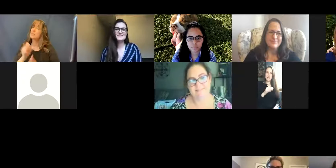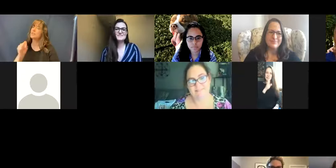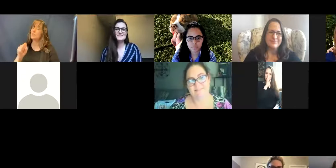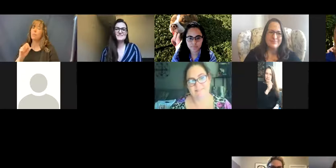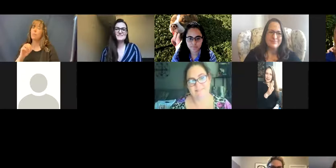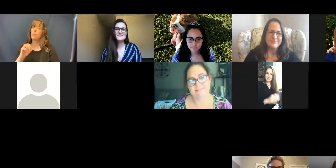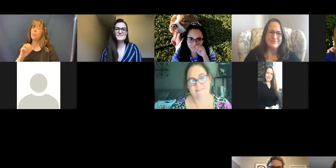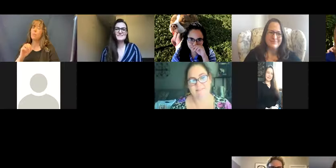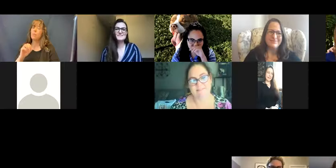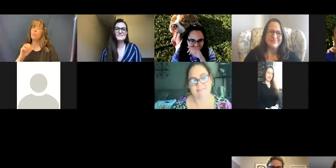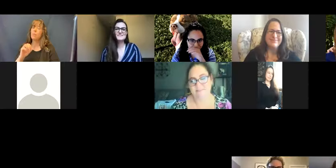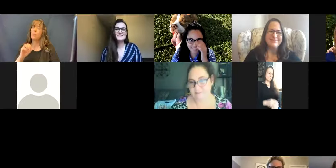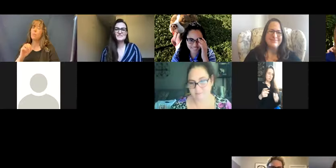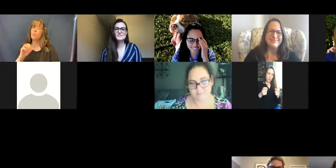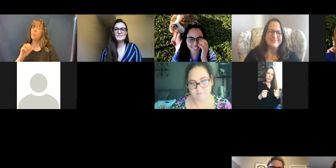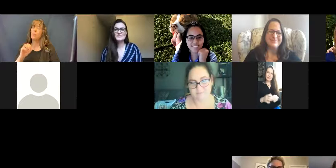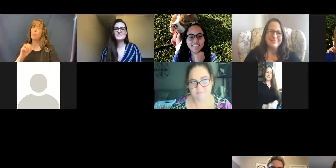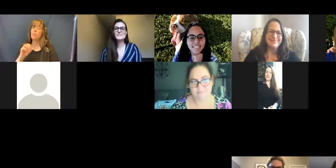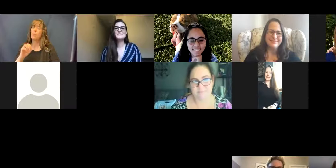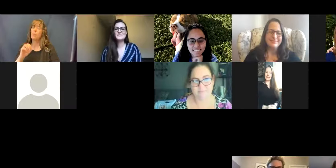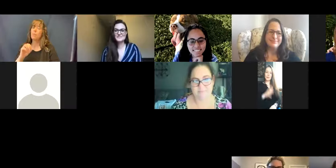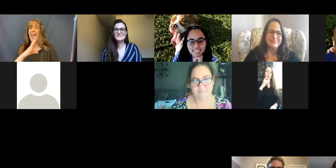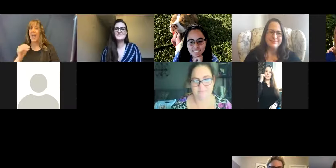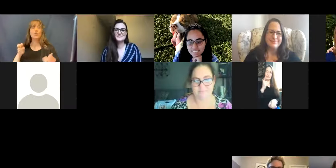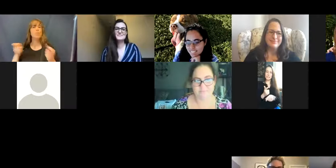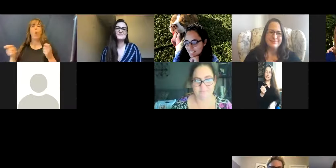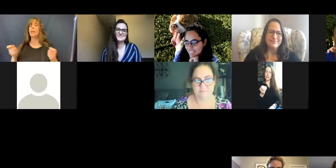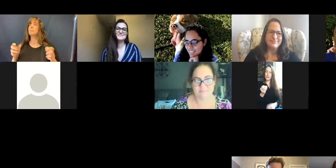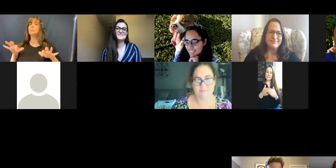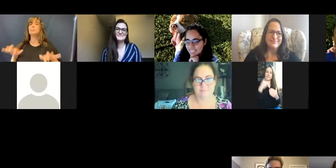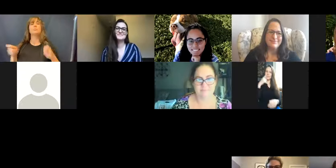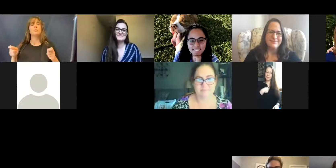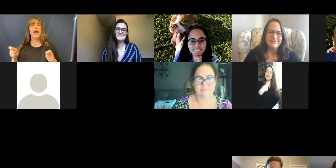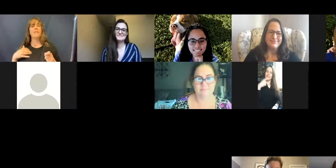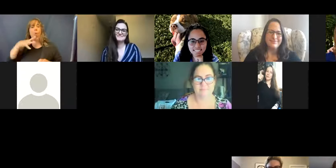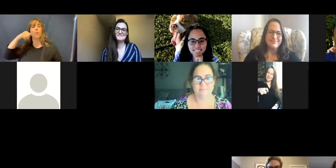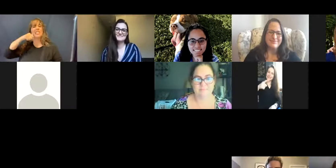and direct and controlling, and I'm an older sister. So it's easy for me to say what I